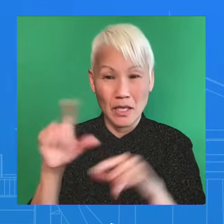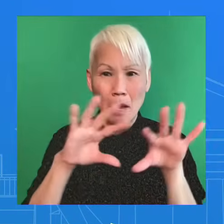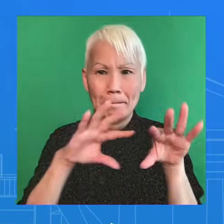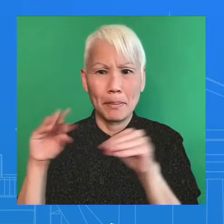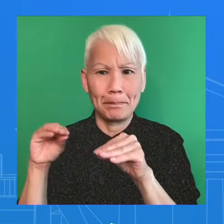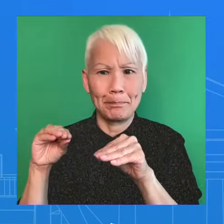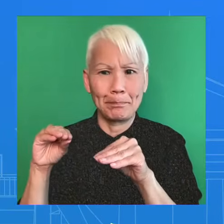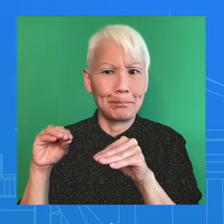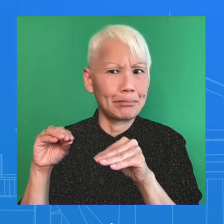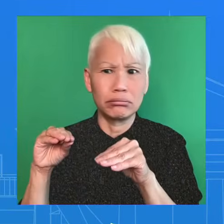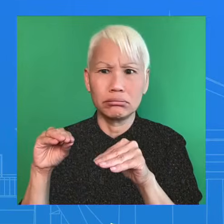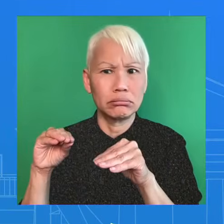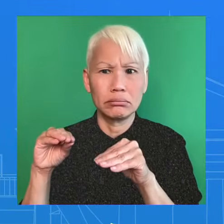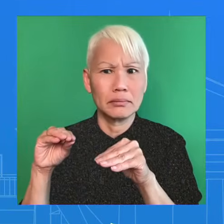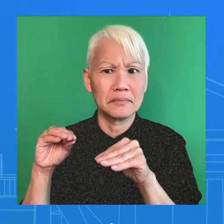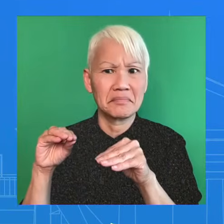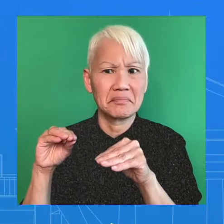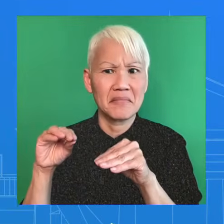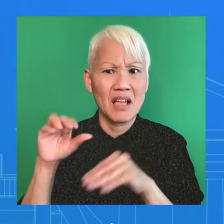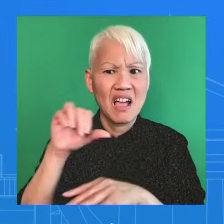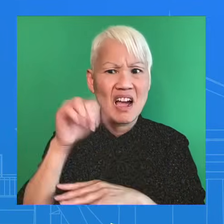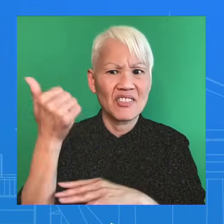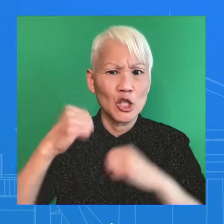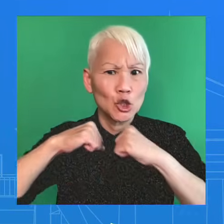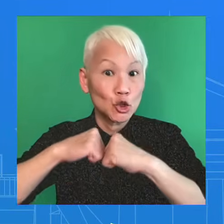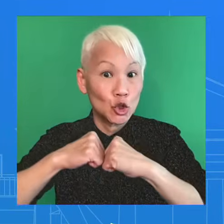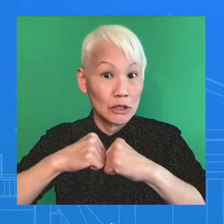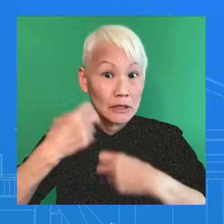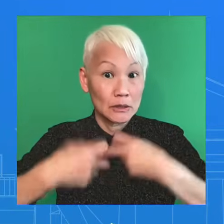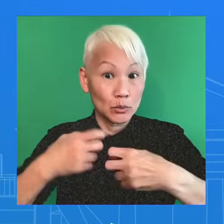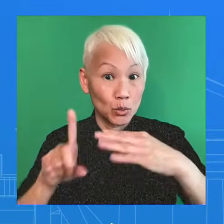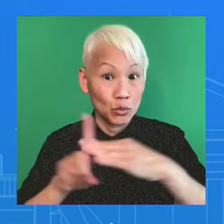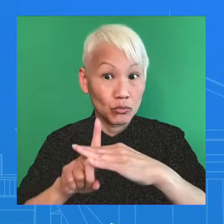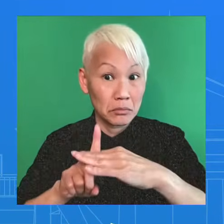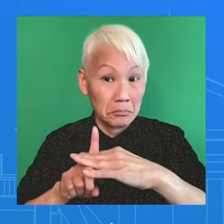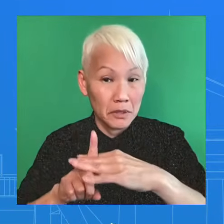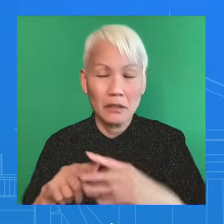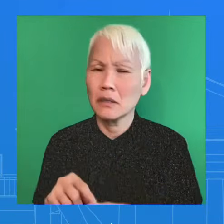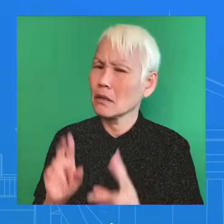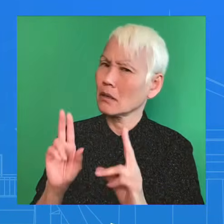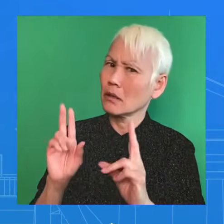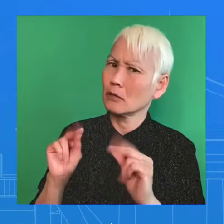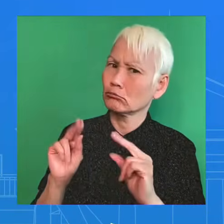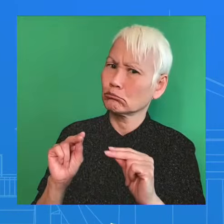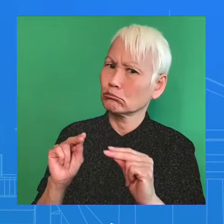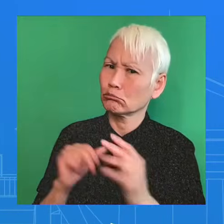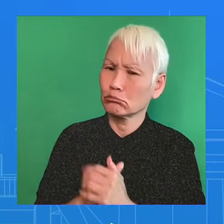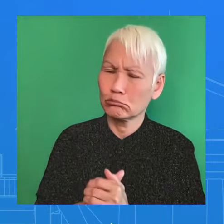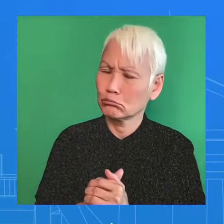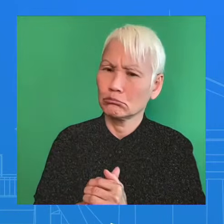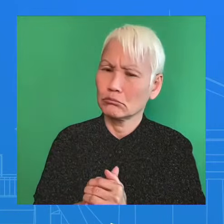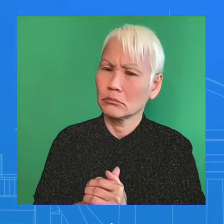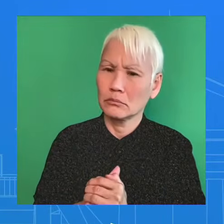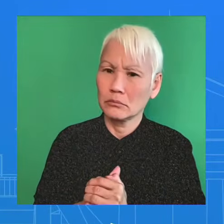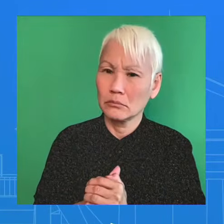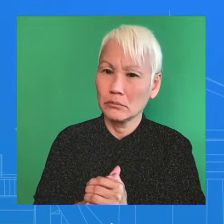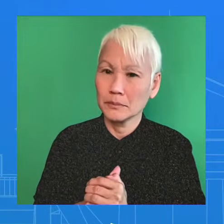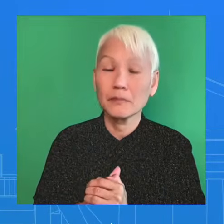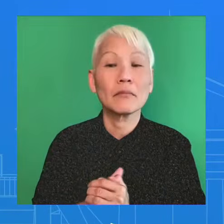The Press: And I asked last week about Mauritius. I wonder if you had a chance -- Mr. Kirby: The Press: -- to read -- read up on it. I mean, it -- Mr. Kirby: You know what, there was a second